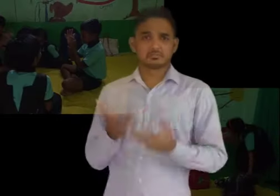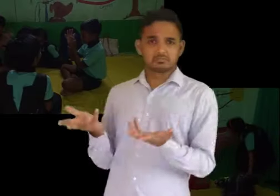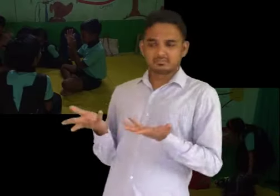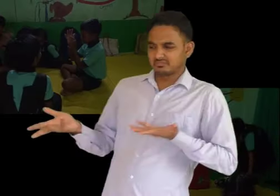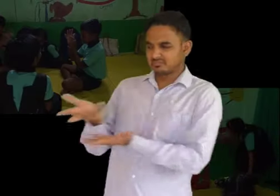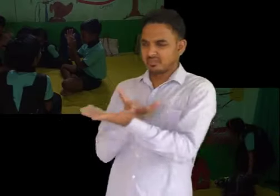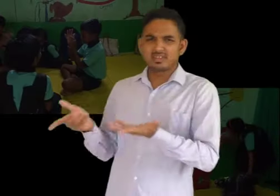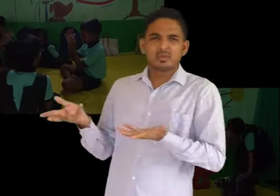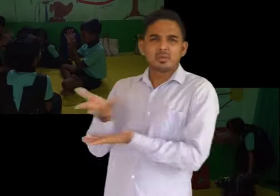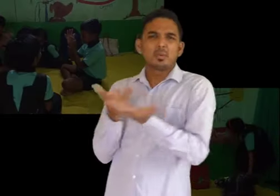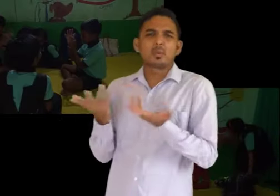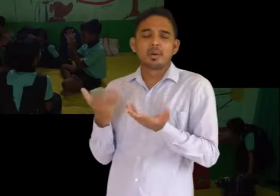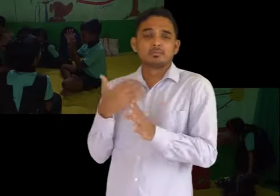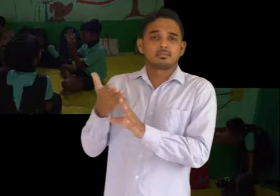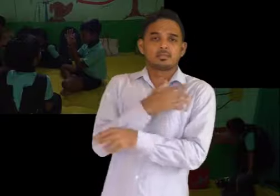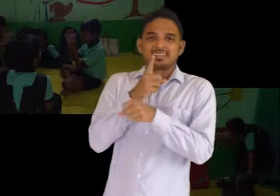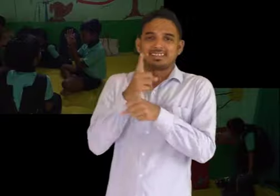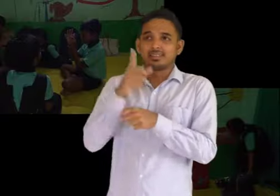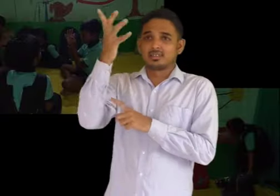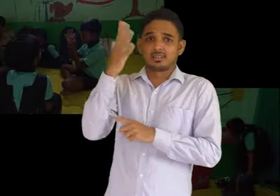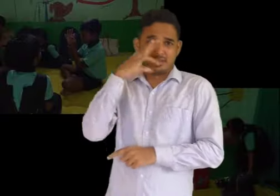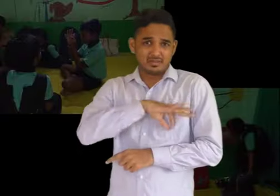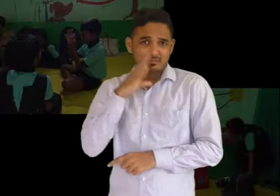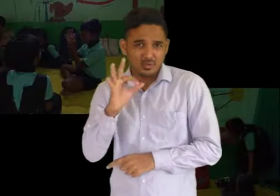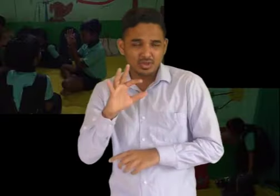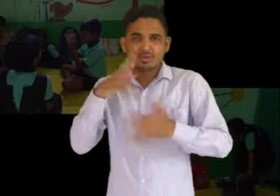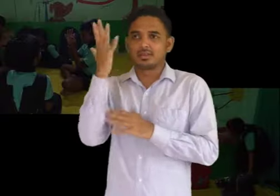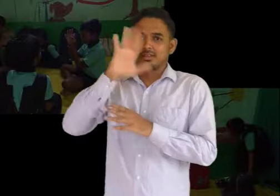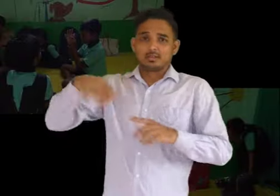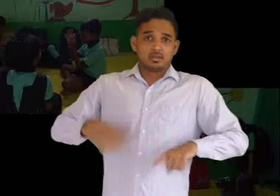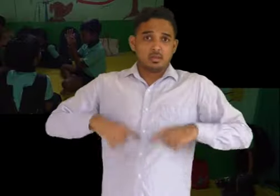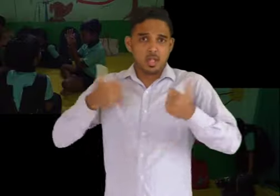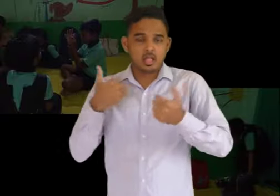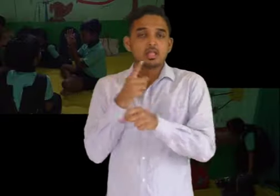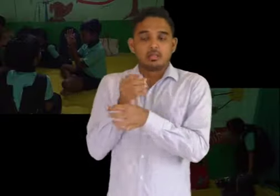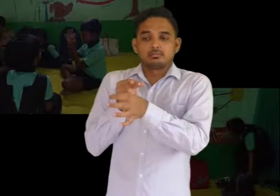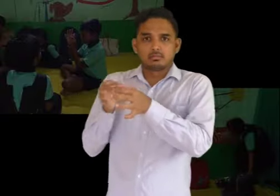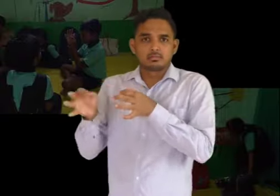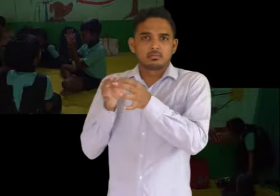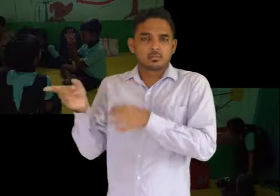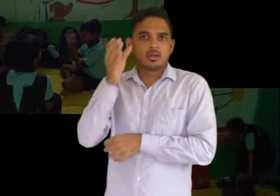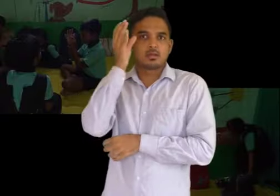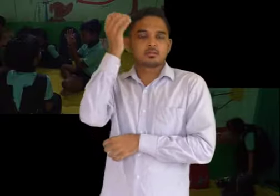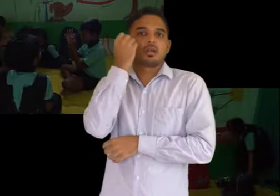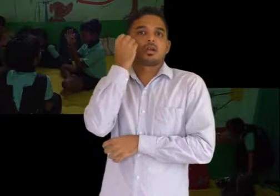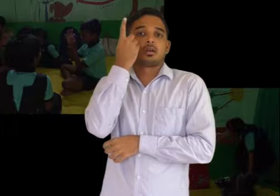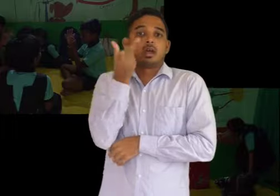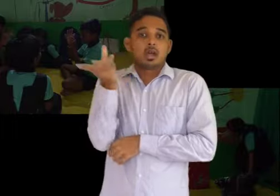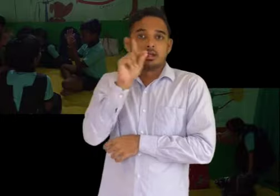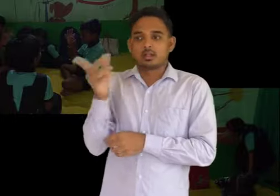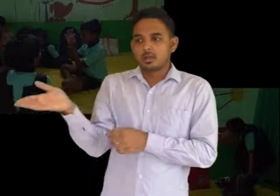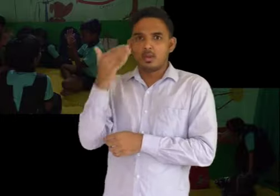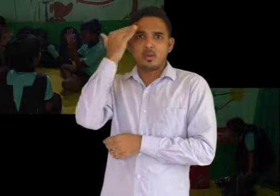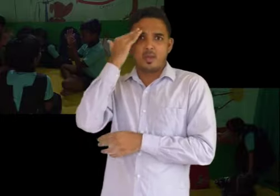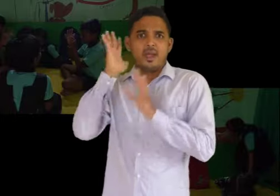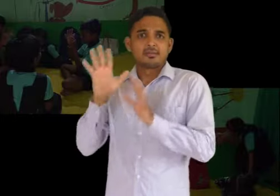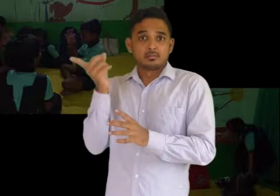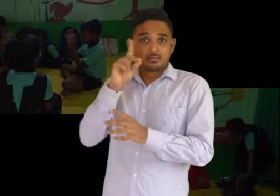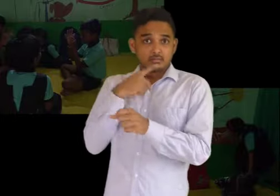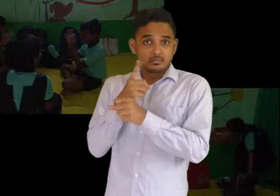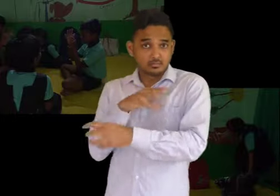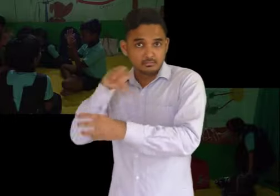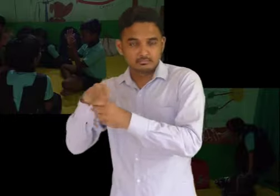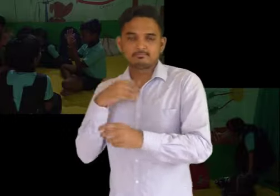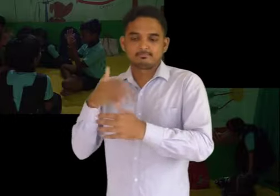hold on yet again we see how the same activity can be connected with art